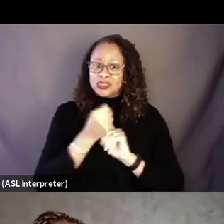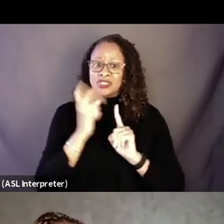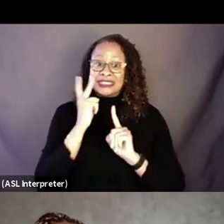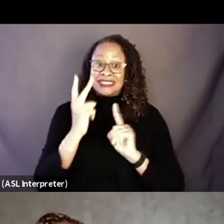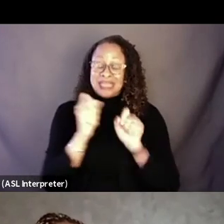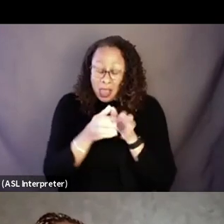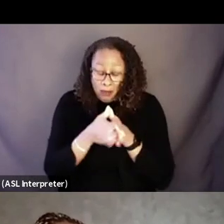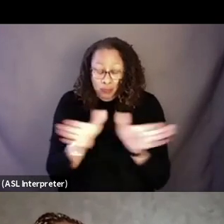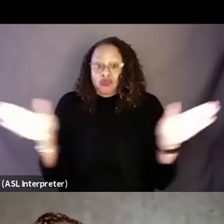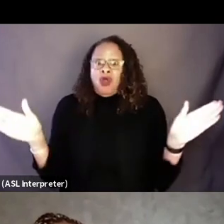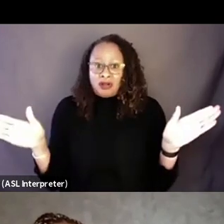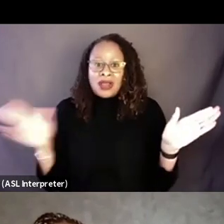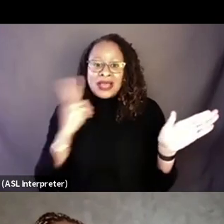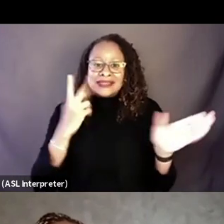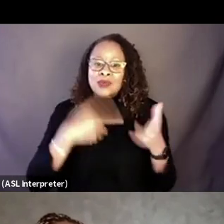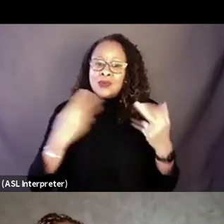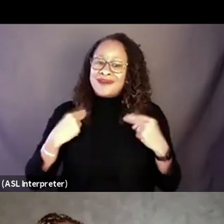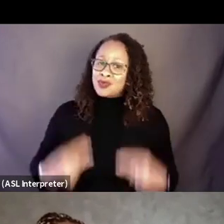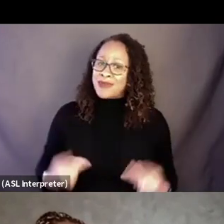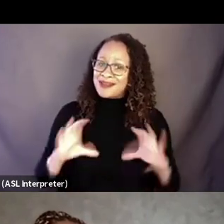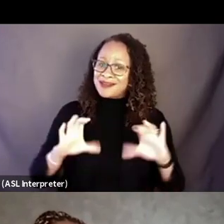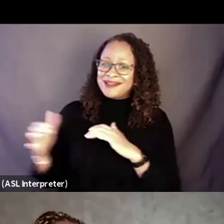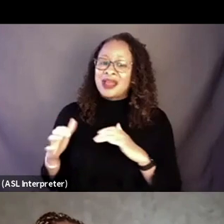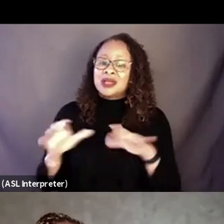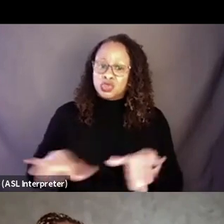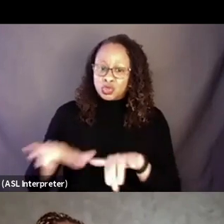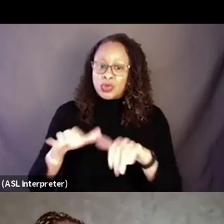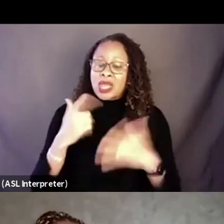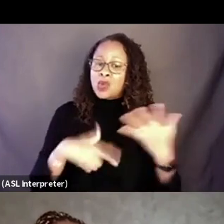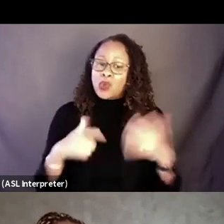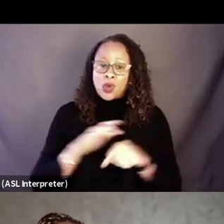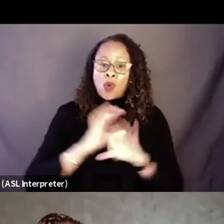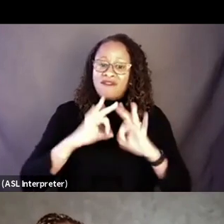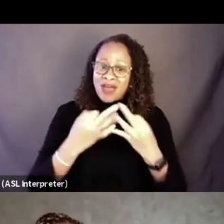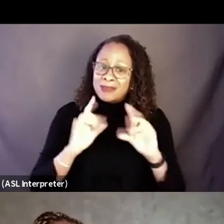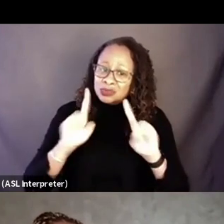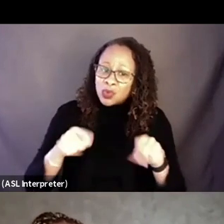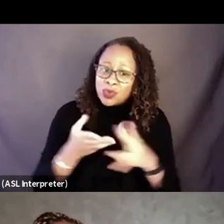what a a family is going through. And we gain so much perspective when we are able to get